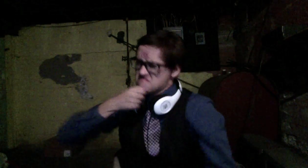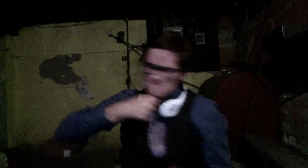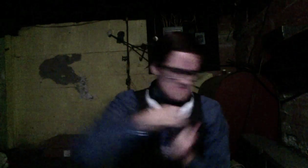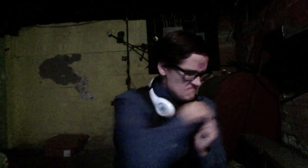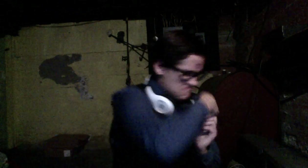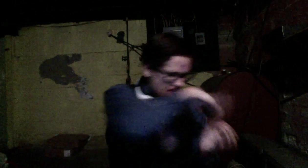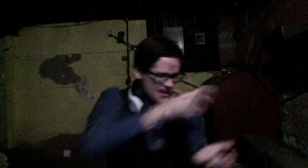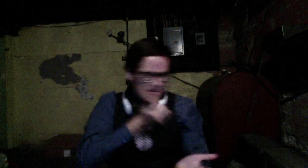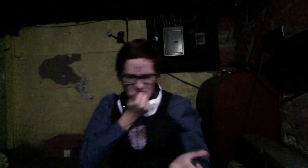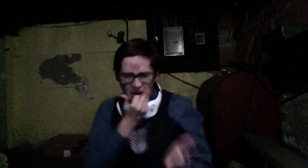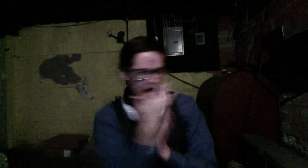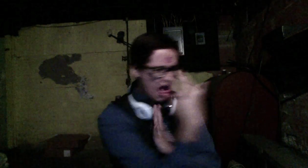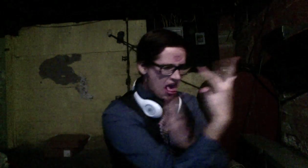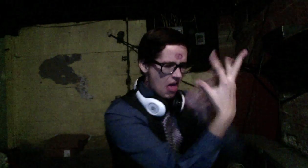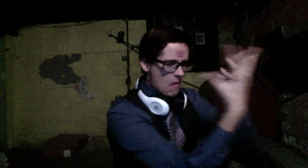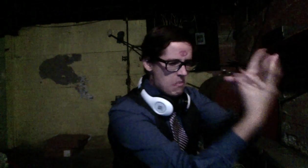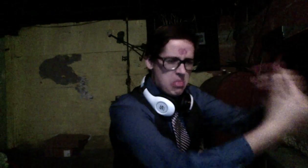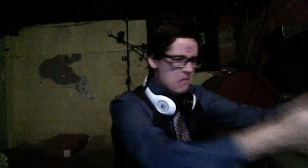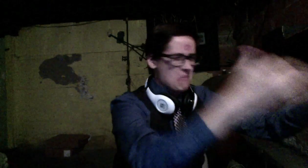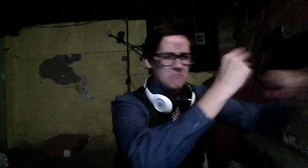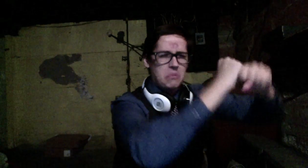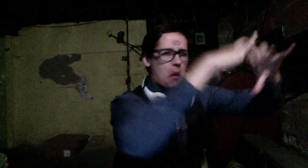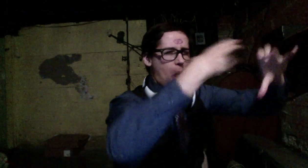OPEN-HIS-TOOTHY-MOUTH BREATHE- FIRE-MELT EXPAND-HOLE-INTO-WALL